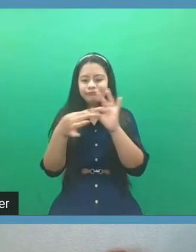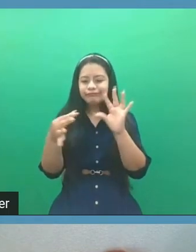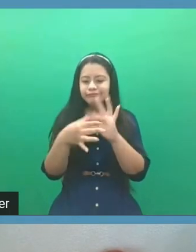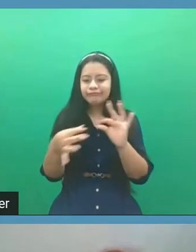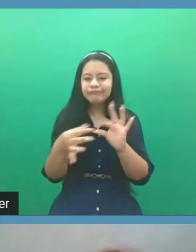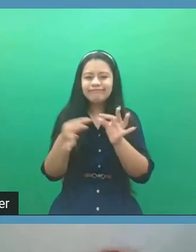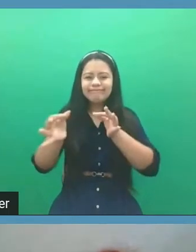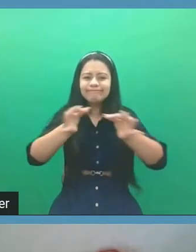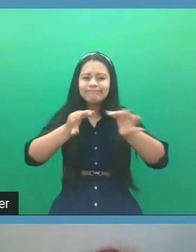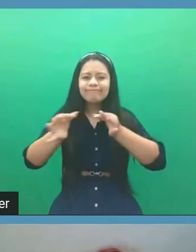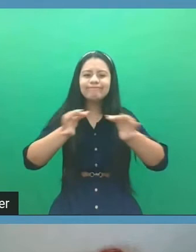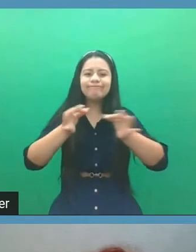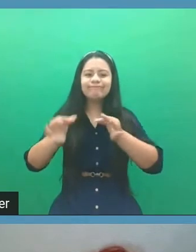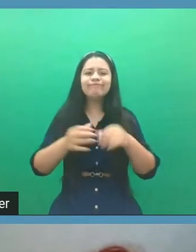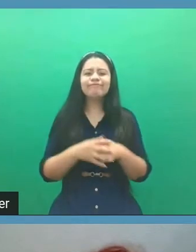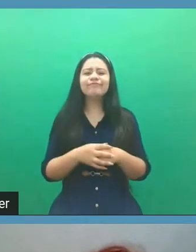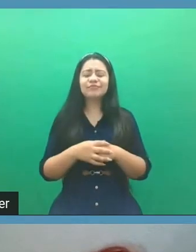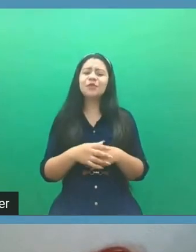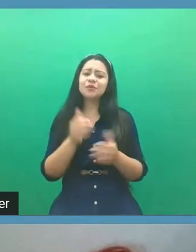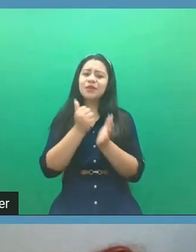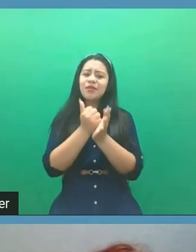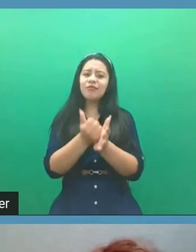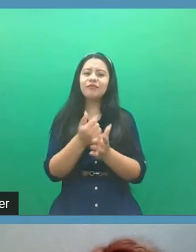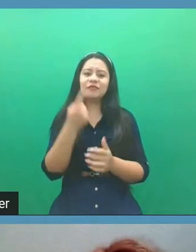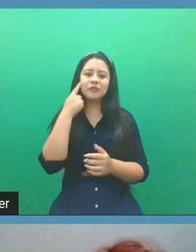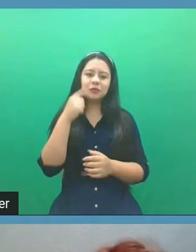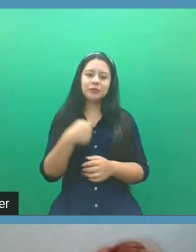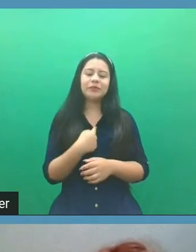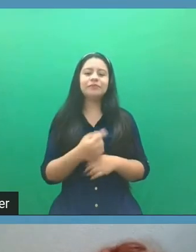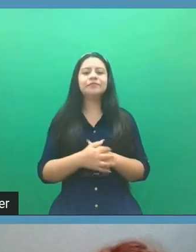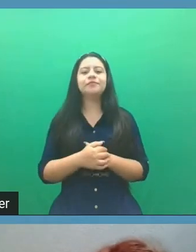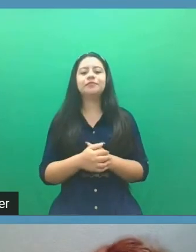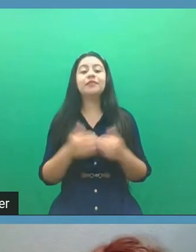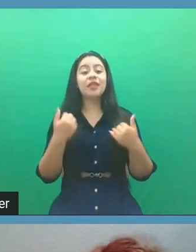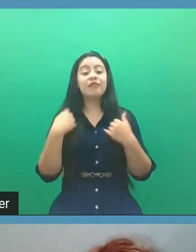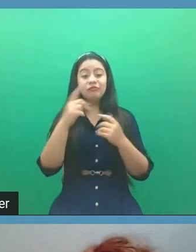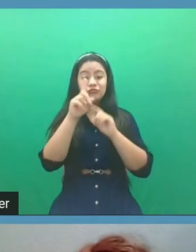what we're writing is really, that was helpful. So we have a few questions from our attendees,